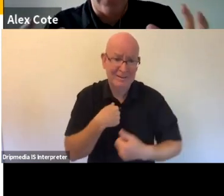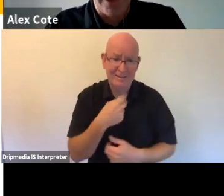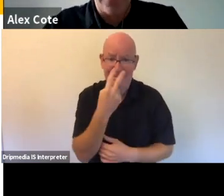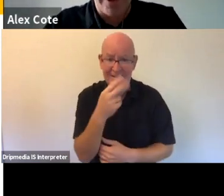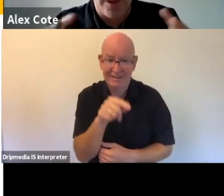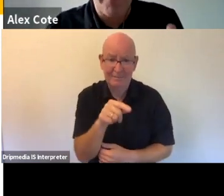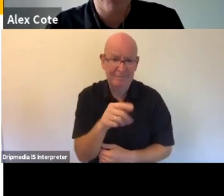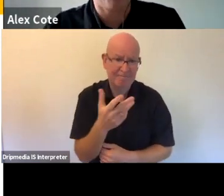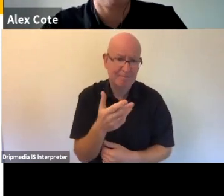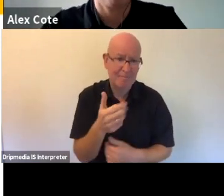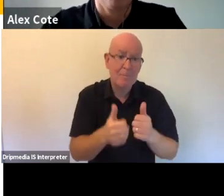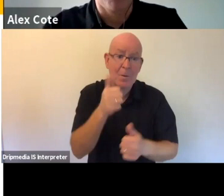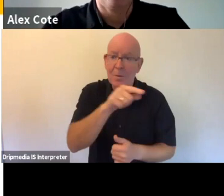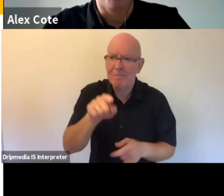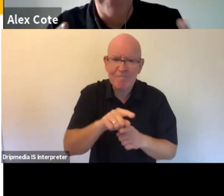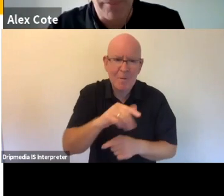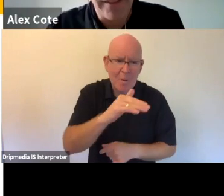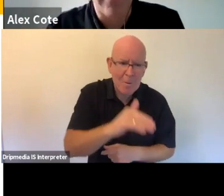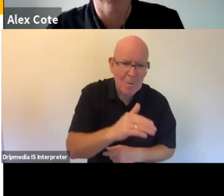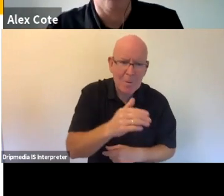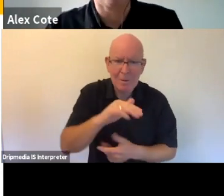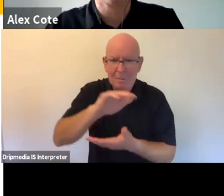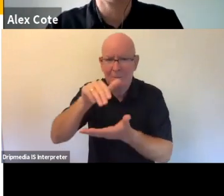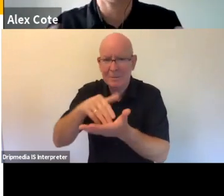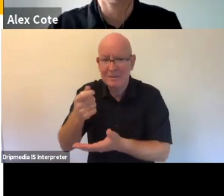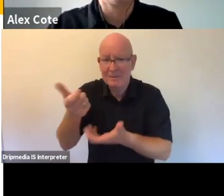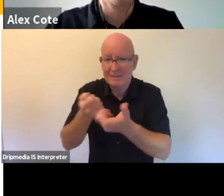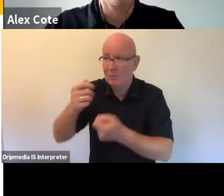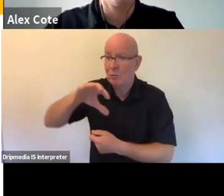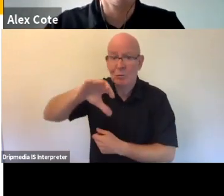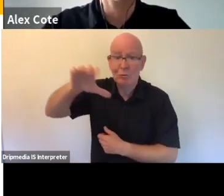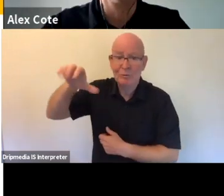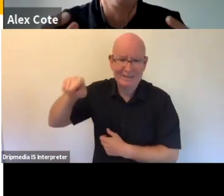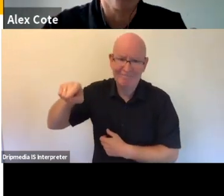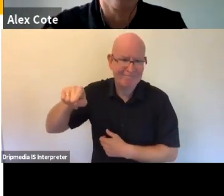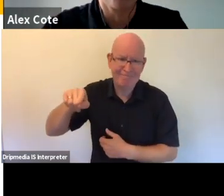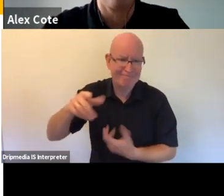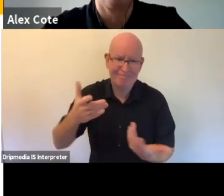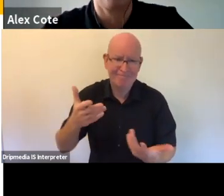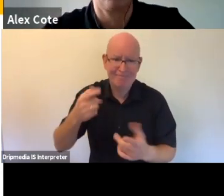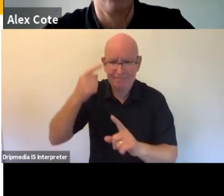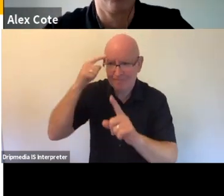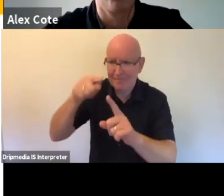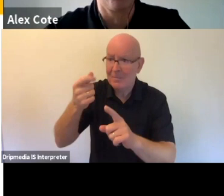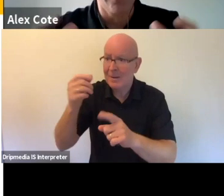Which is really a paradigm based on incapacity to work rather than the paradigm based on support to participation and inclusion.